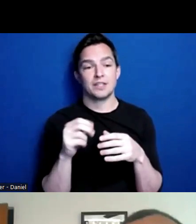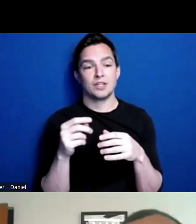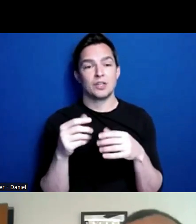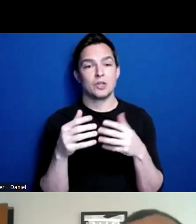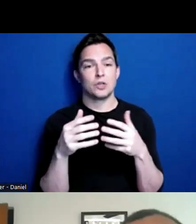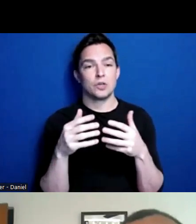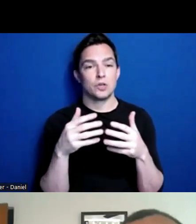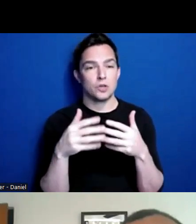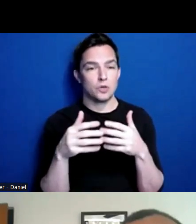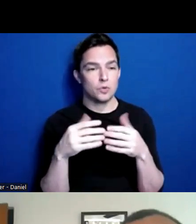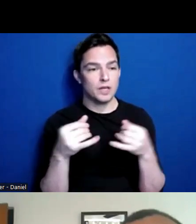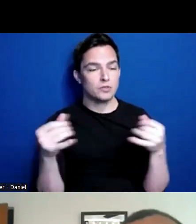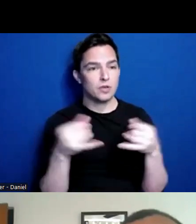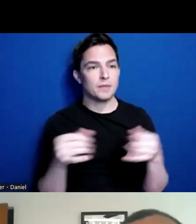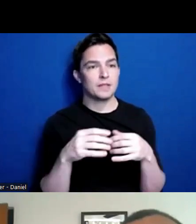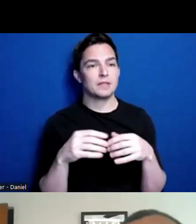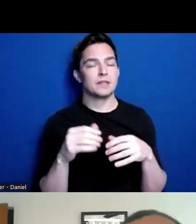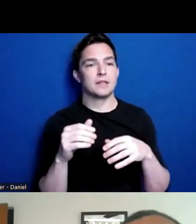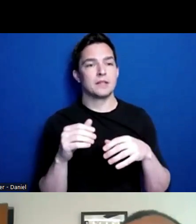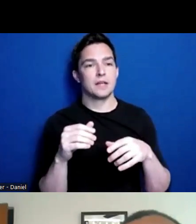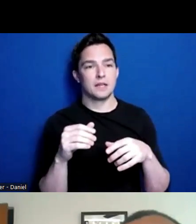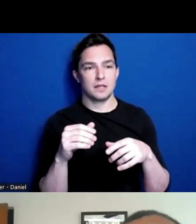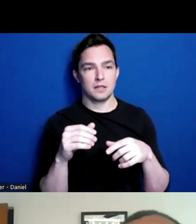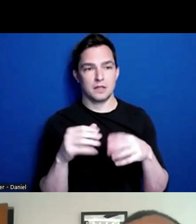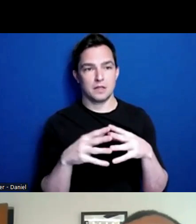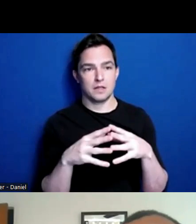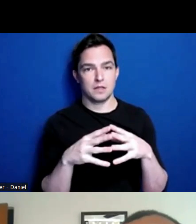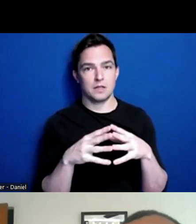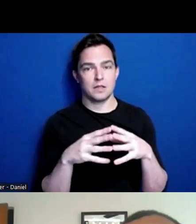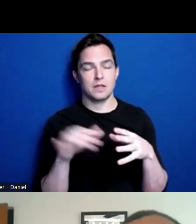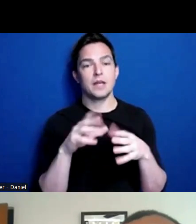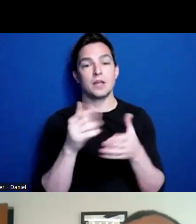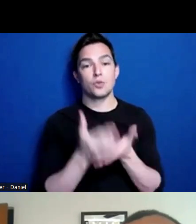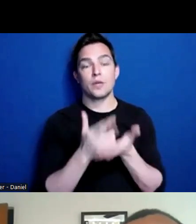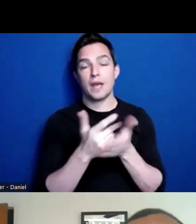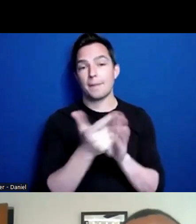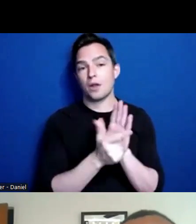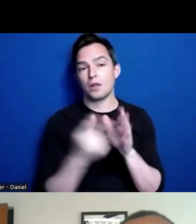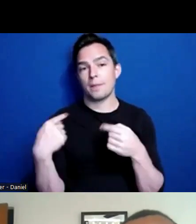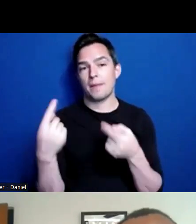with the landmark legislation in - like in the Rehab Act over the past few decades,